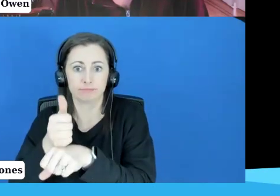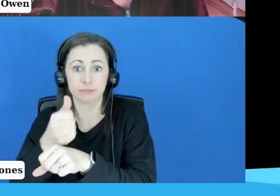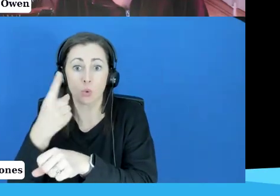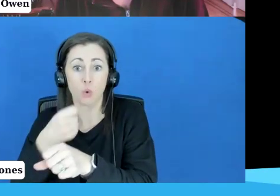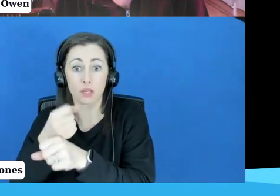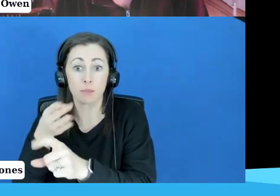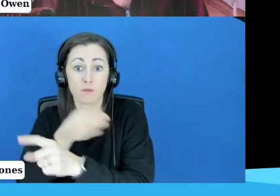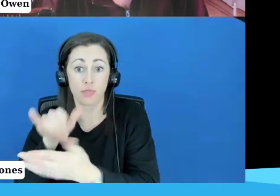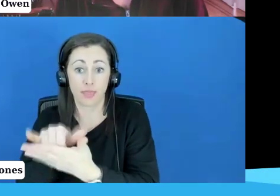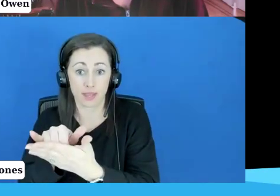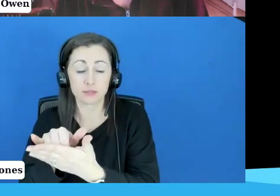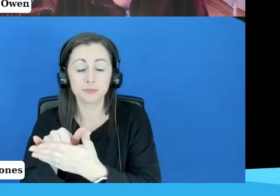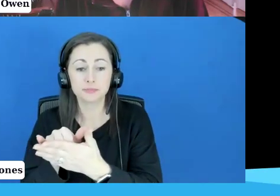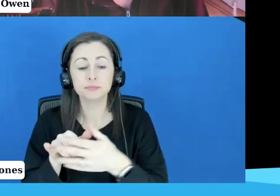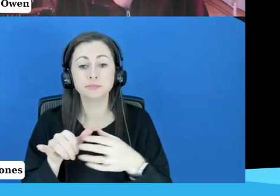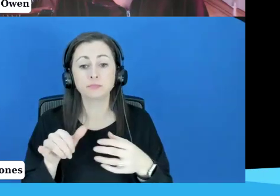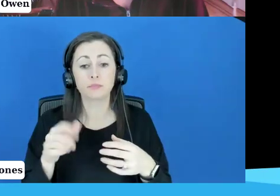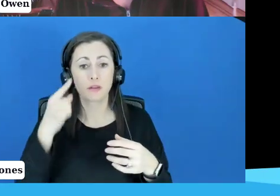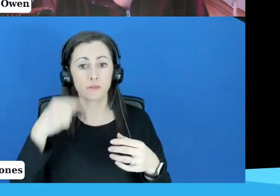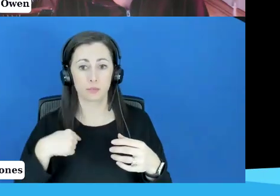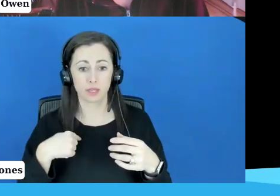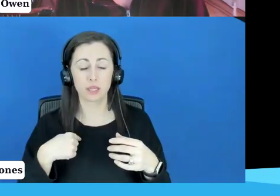I just think for me it was just a lot of resources.